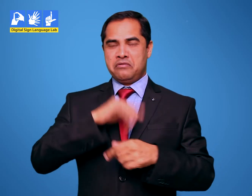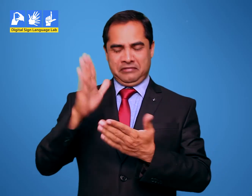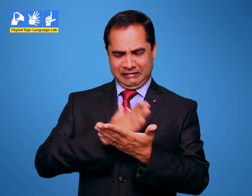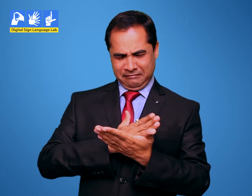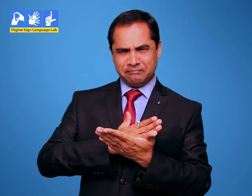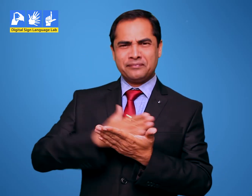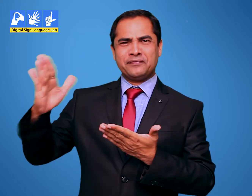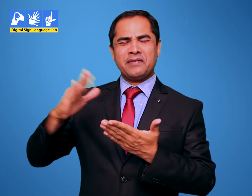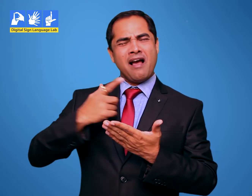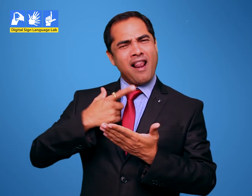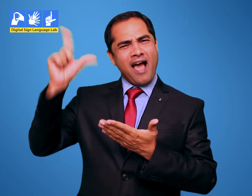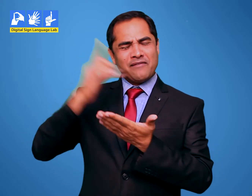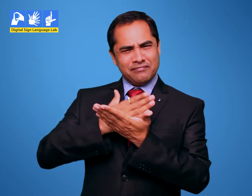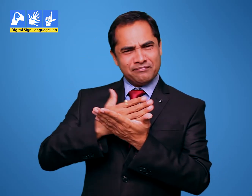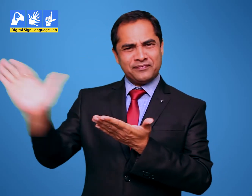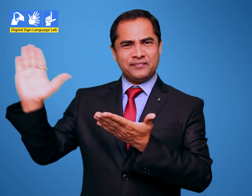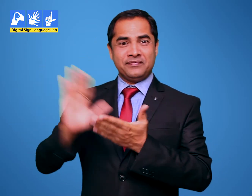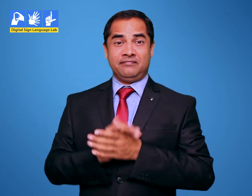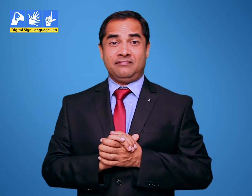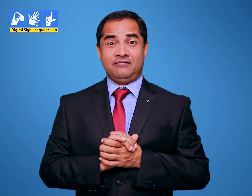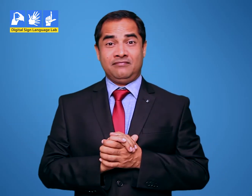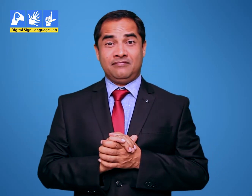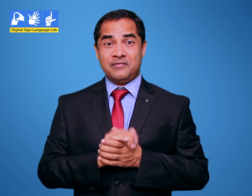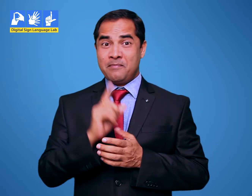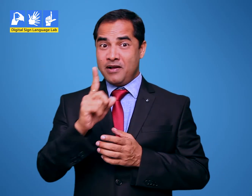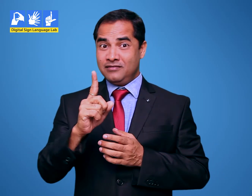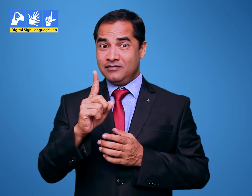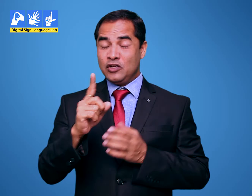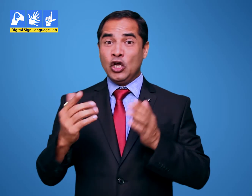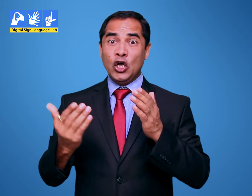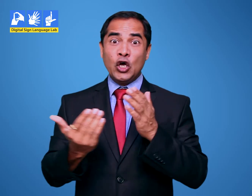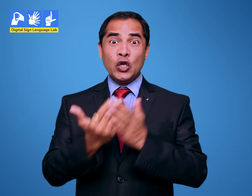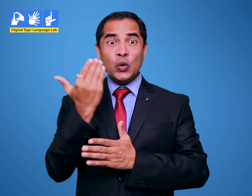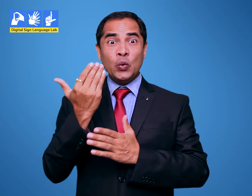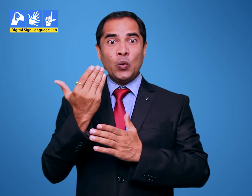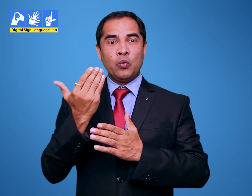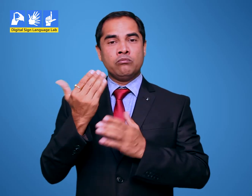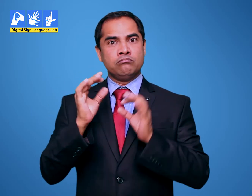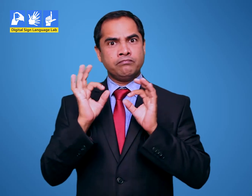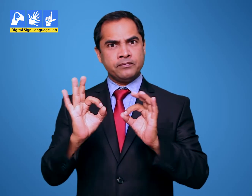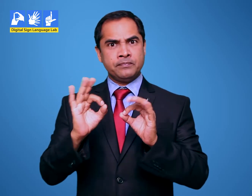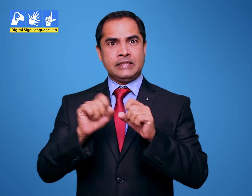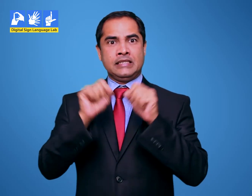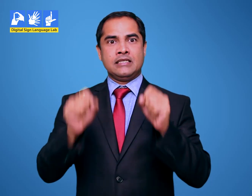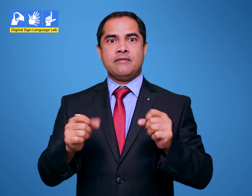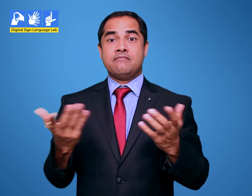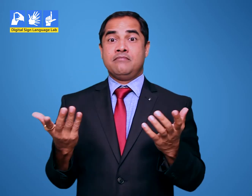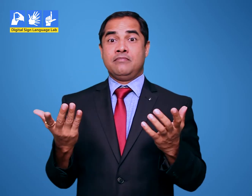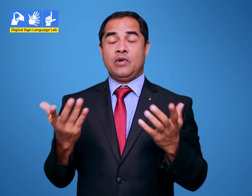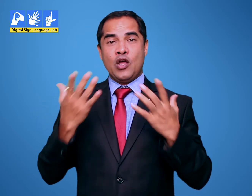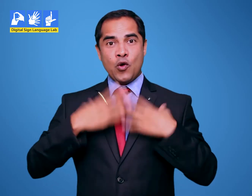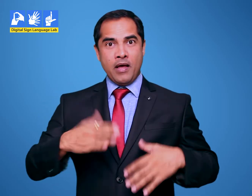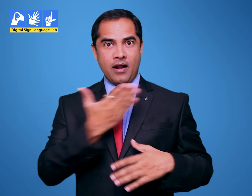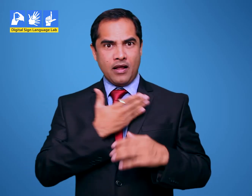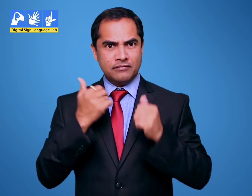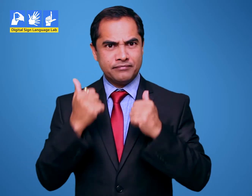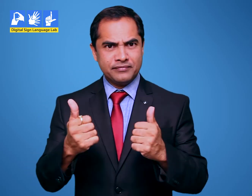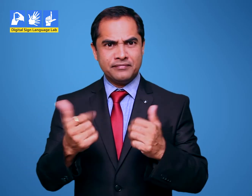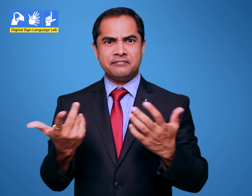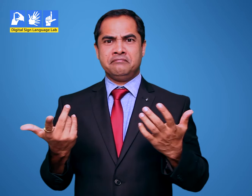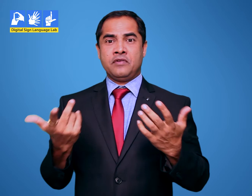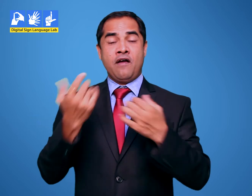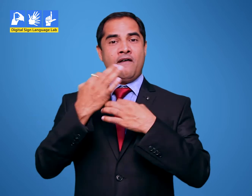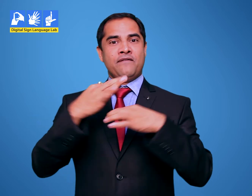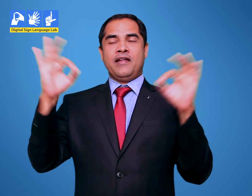has been overturned forever and the new system has replaced it, recognizing the